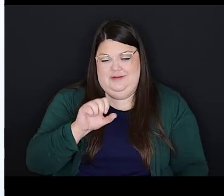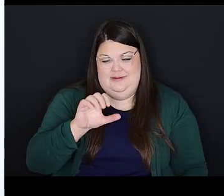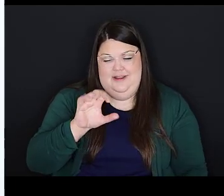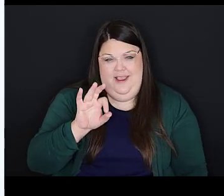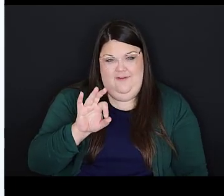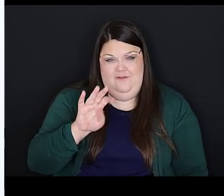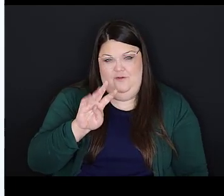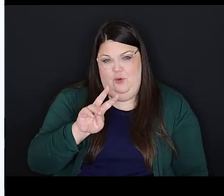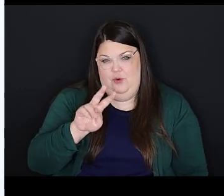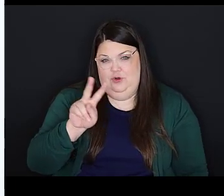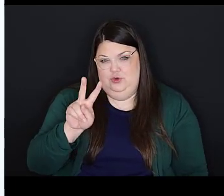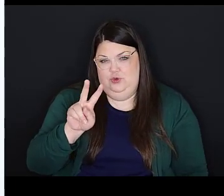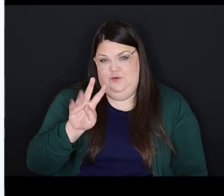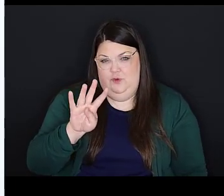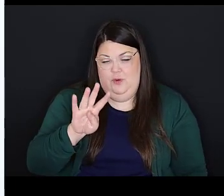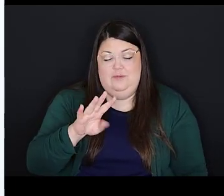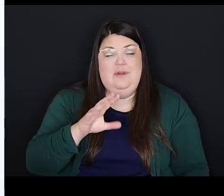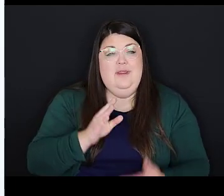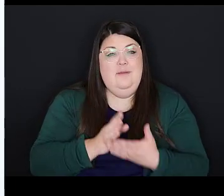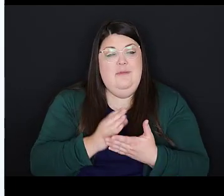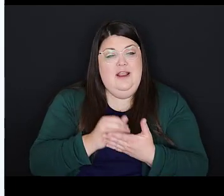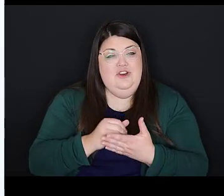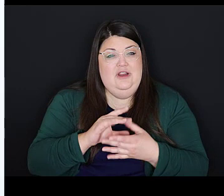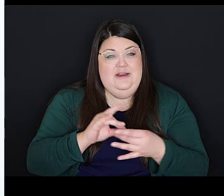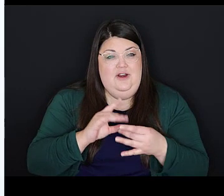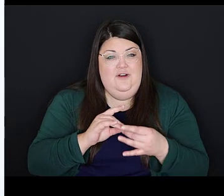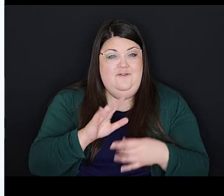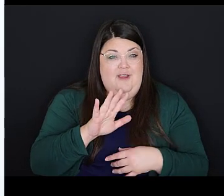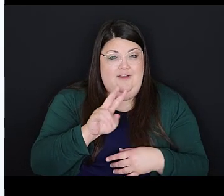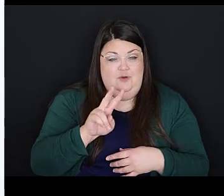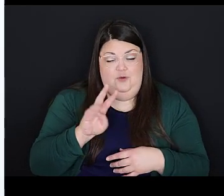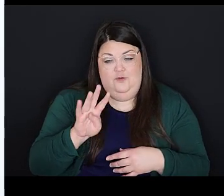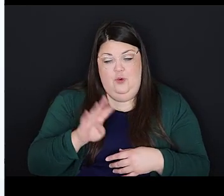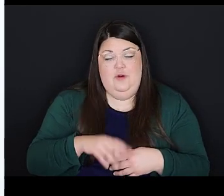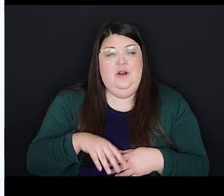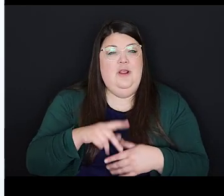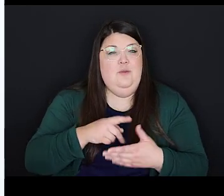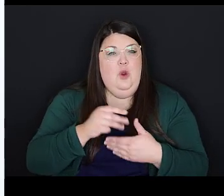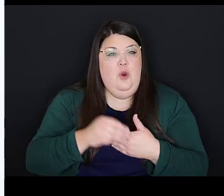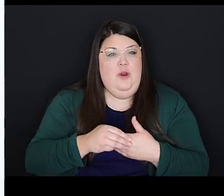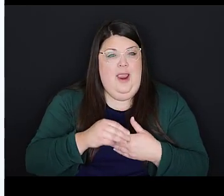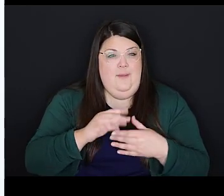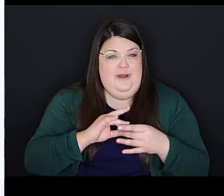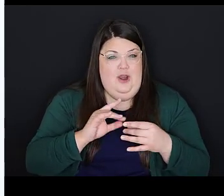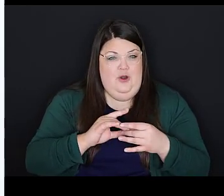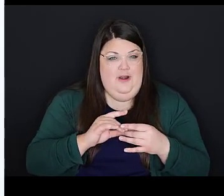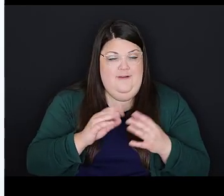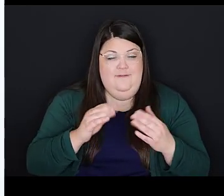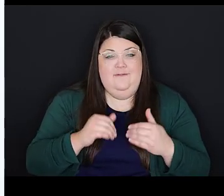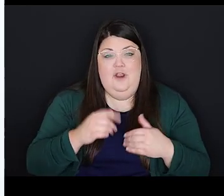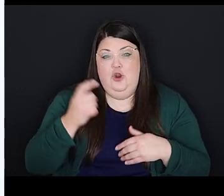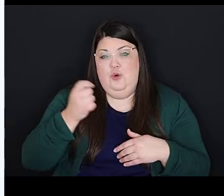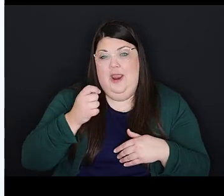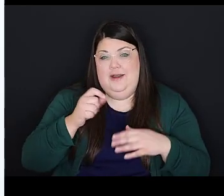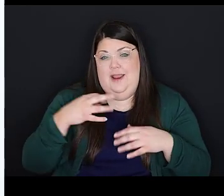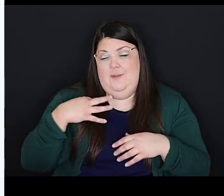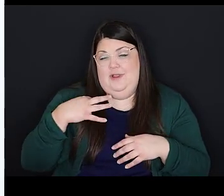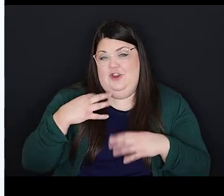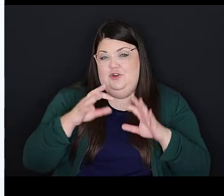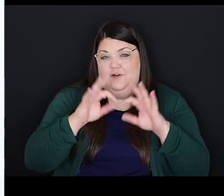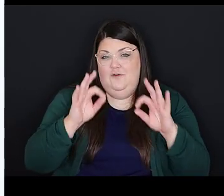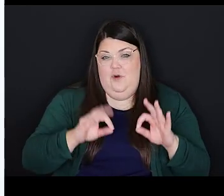Budget Narrative (ED 524), the Program Narrative, the Grant Application Form for Project Objectives